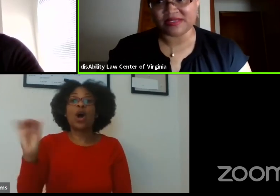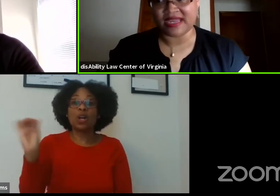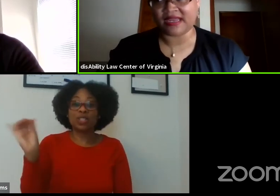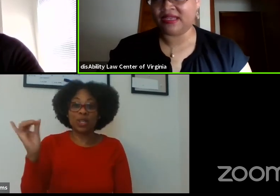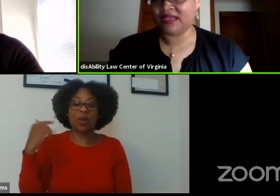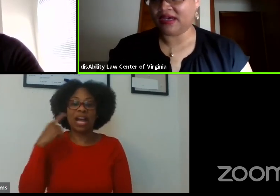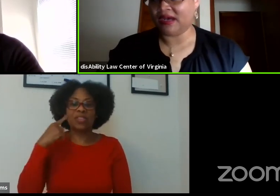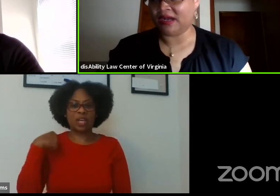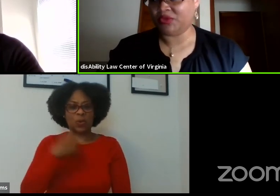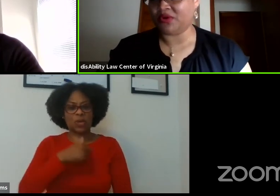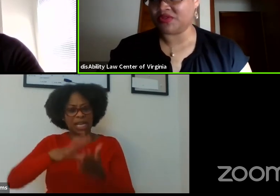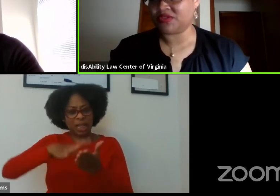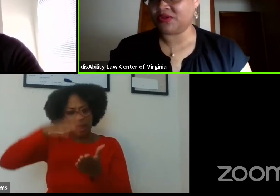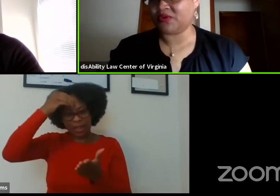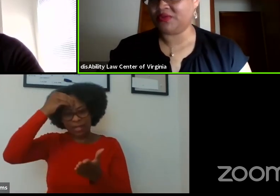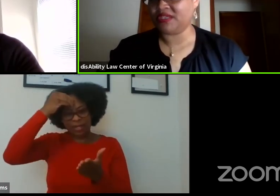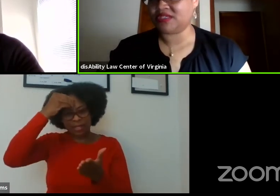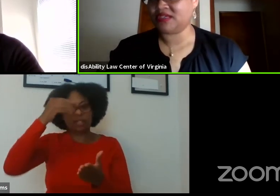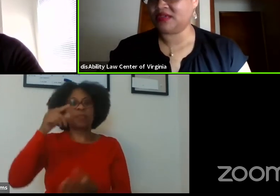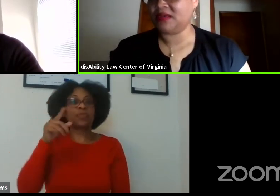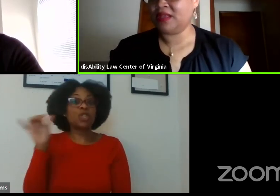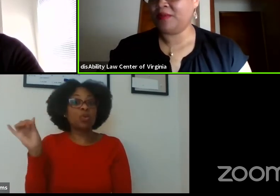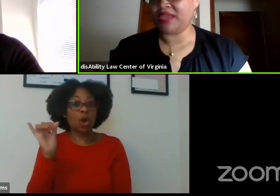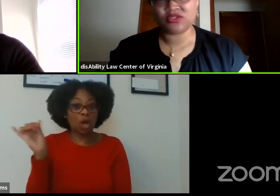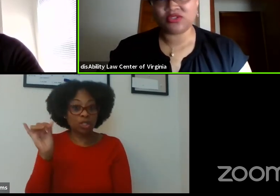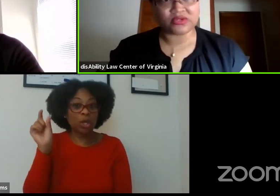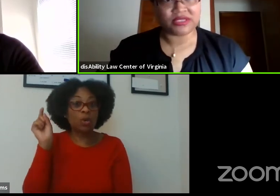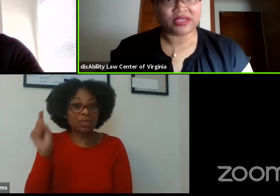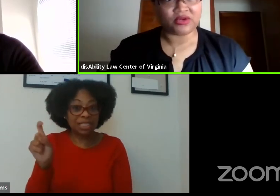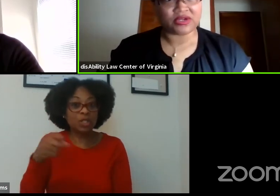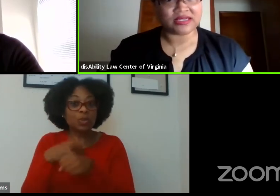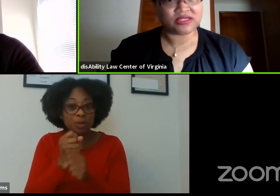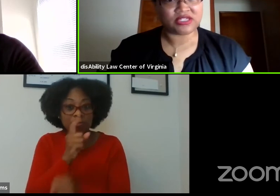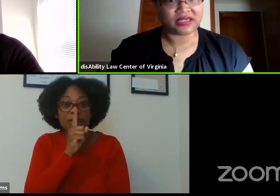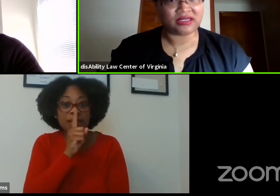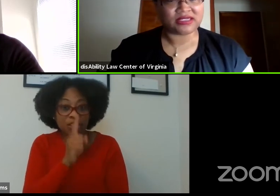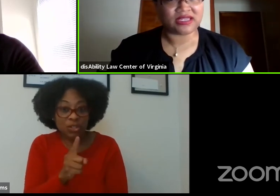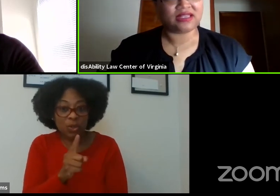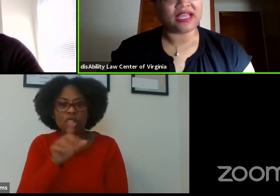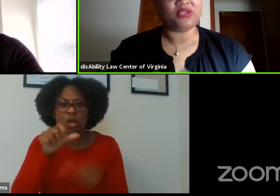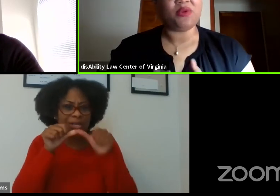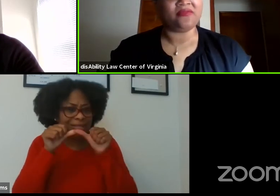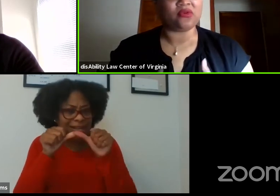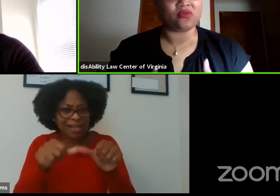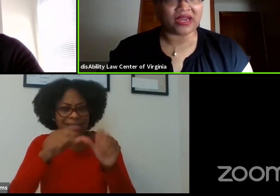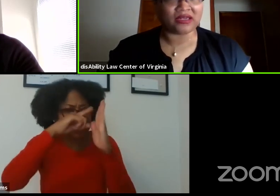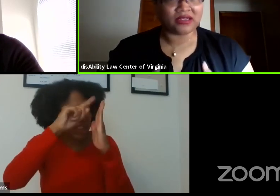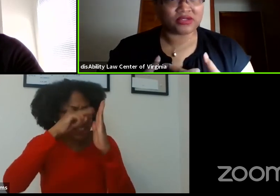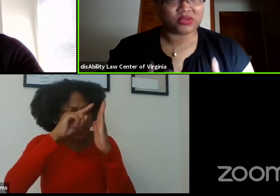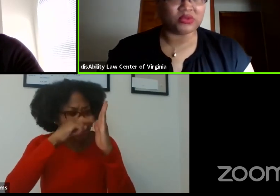is that you also need to make sure that you are constantly checking that you have the right tools